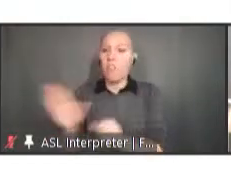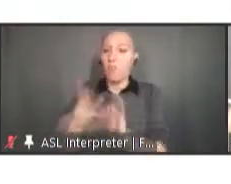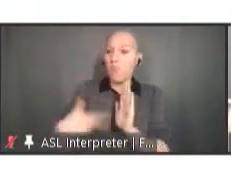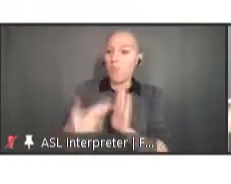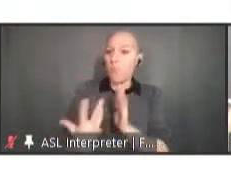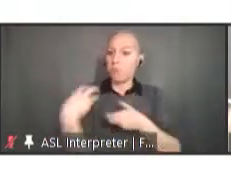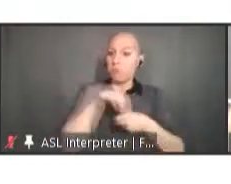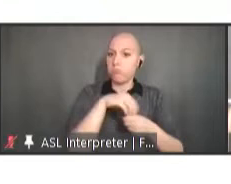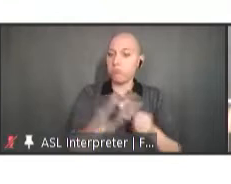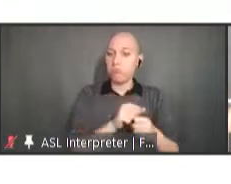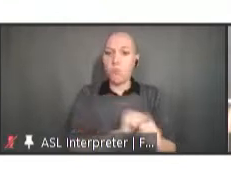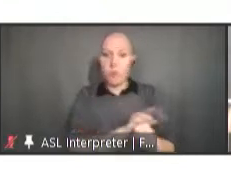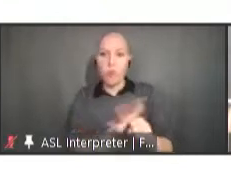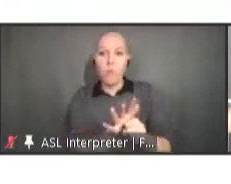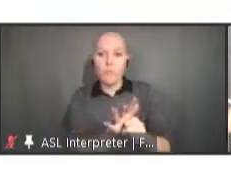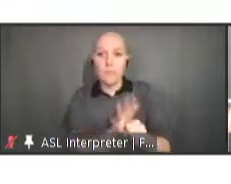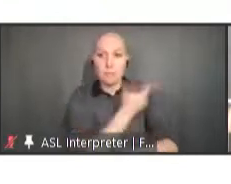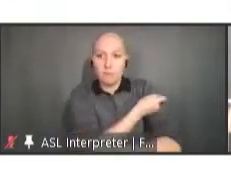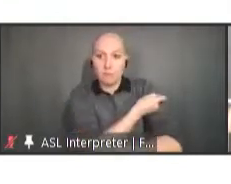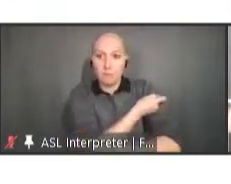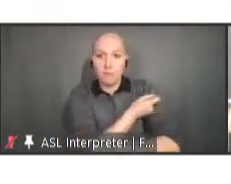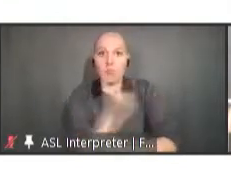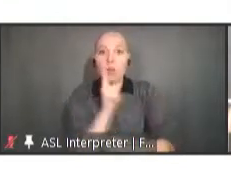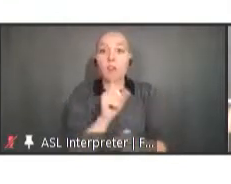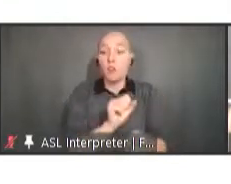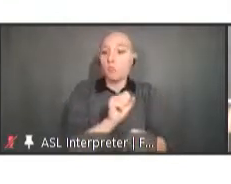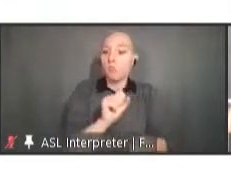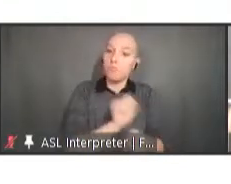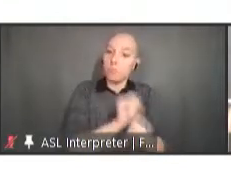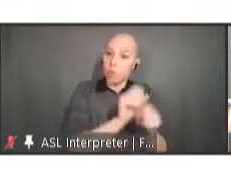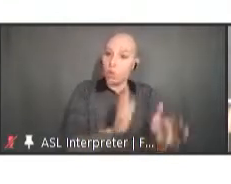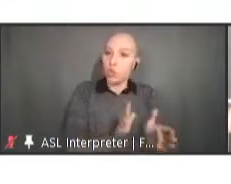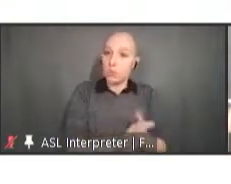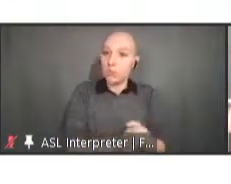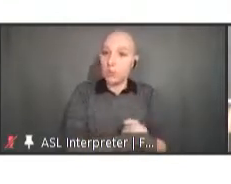also relevant to immunization efforts against other communicable diseases such as influenza.